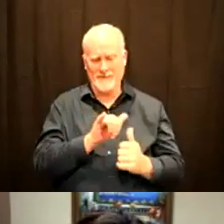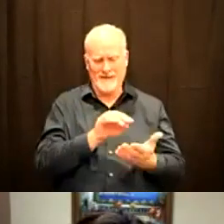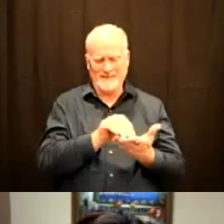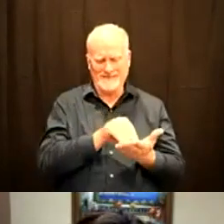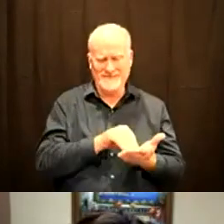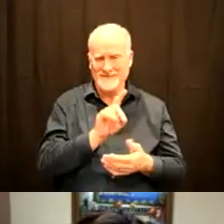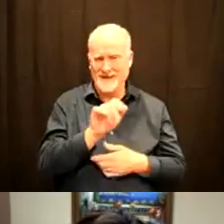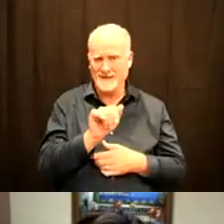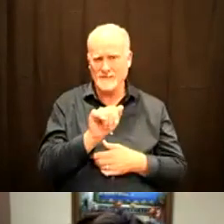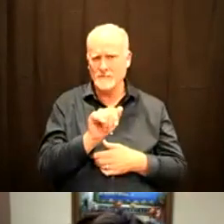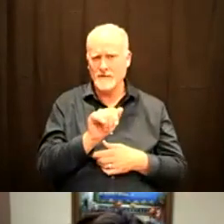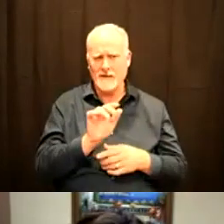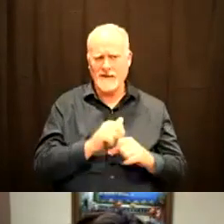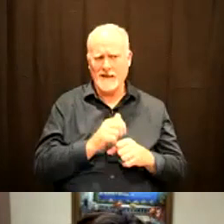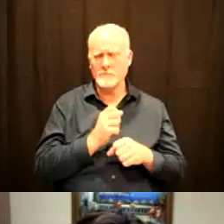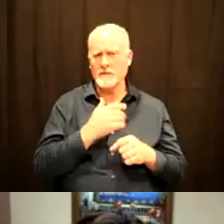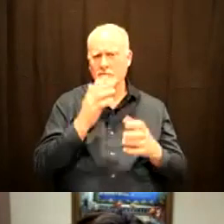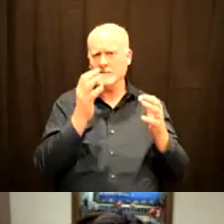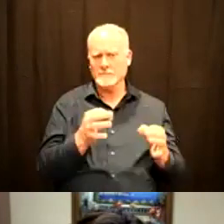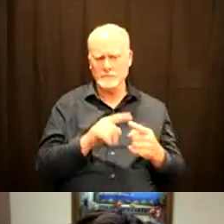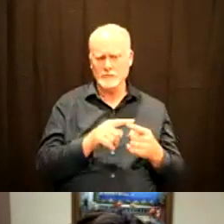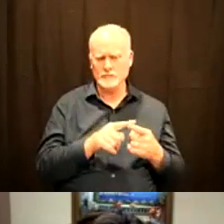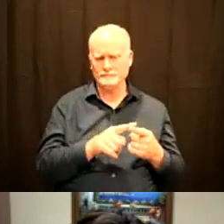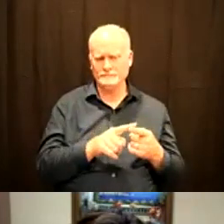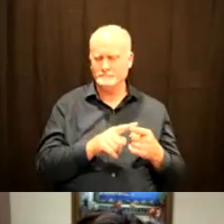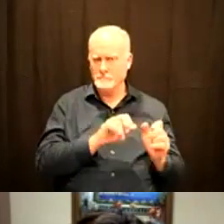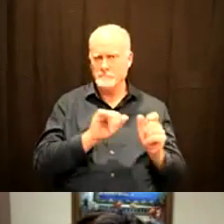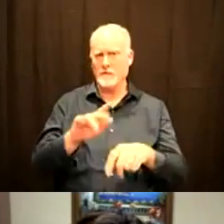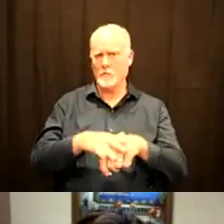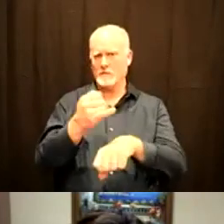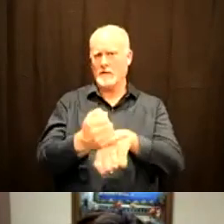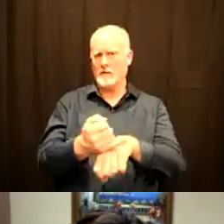to this conclusion because i know you are very supportive of this but only if we expanded the